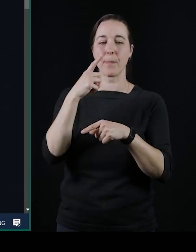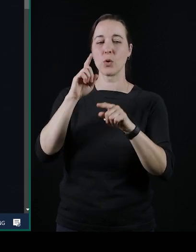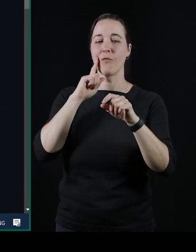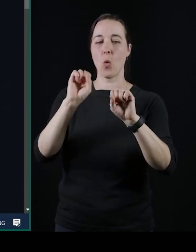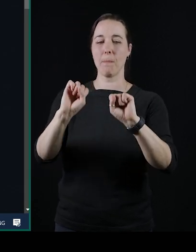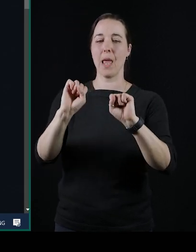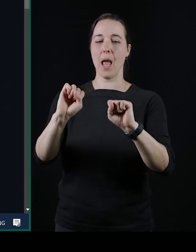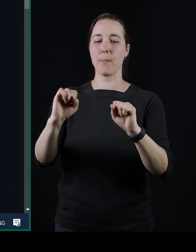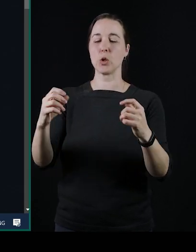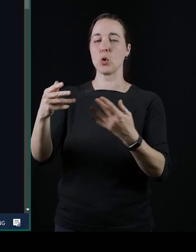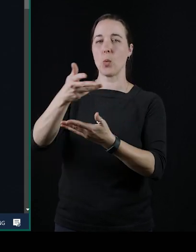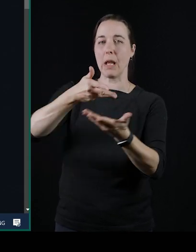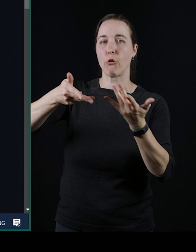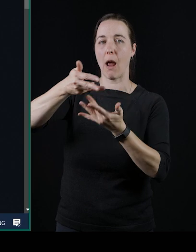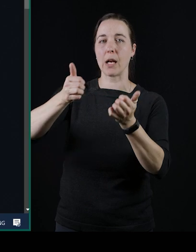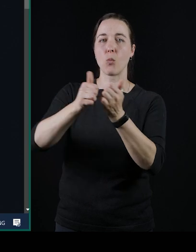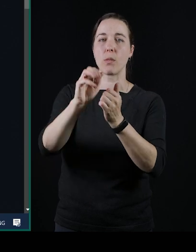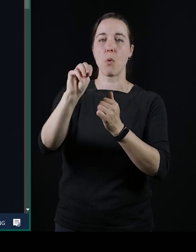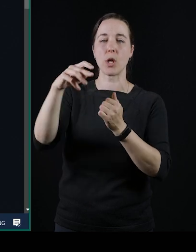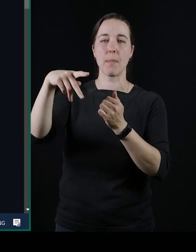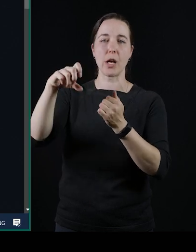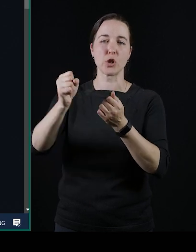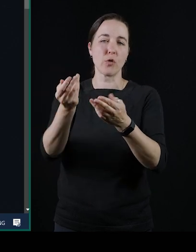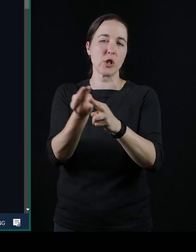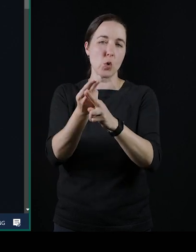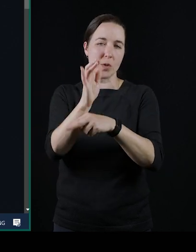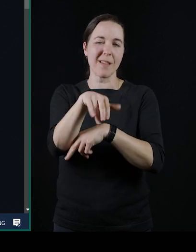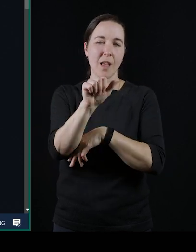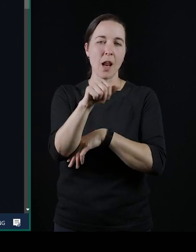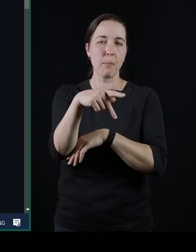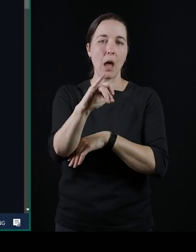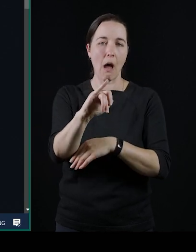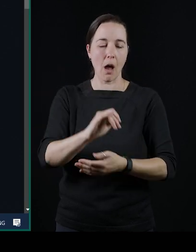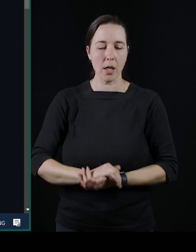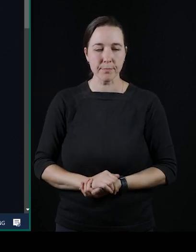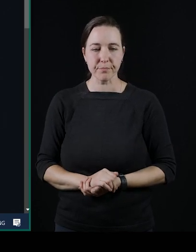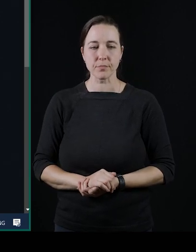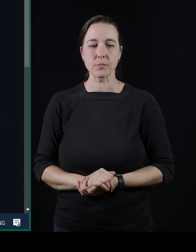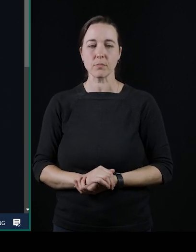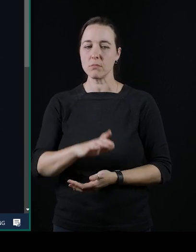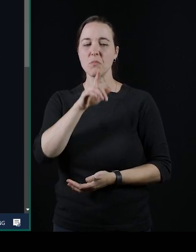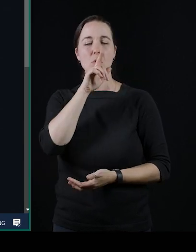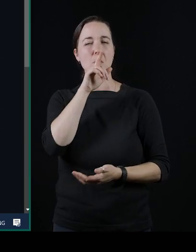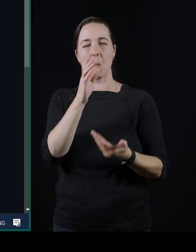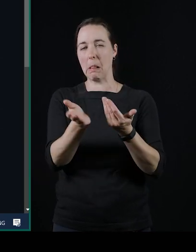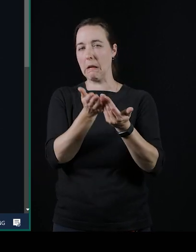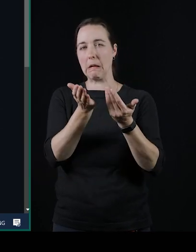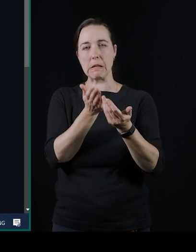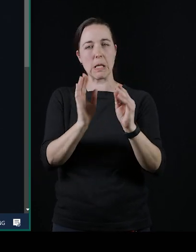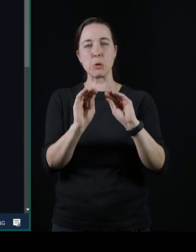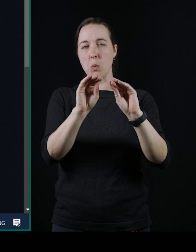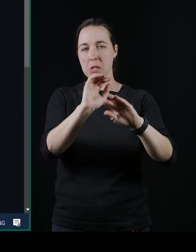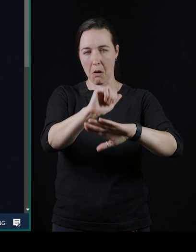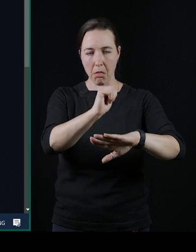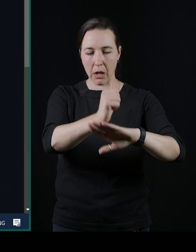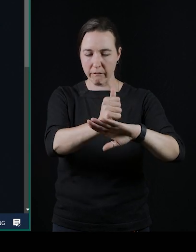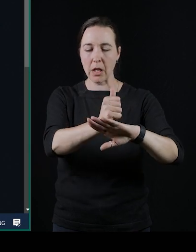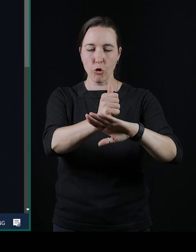to interact with with multiplex service, using the API. It's very, very easy to install and configure.